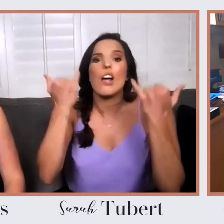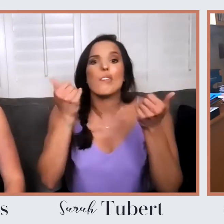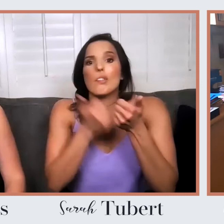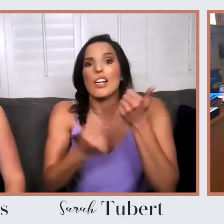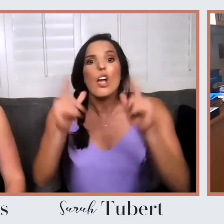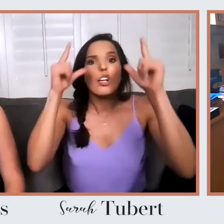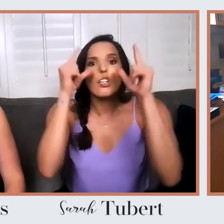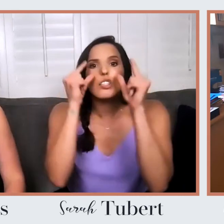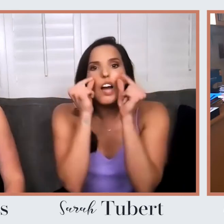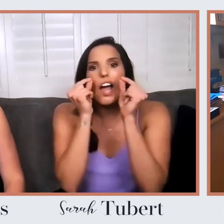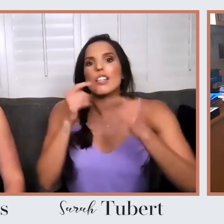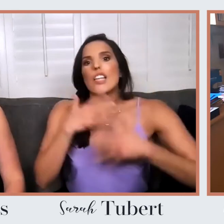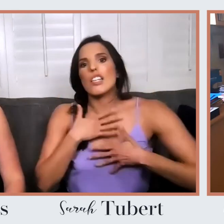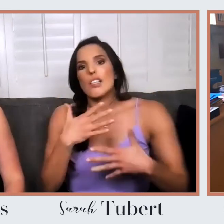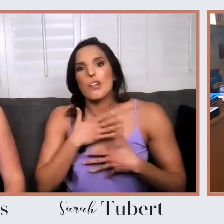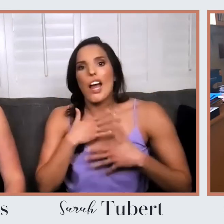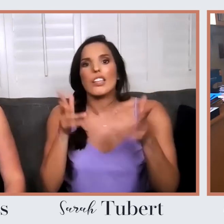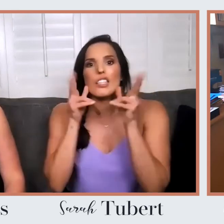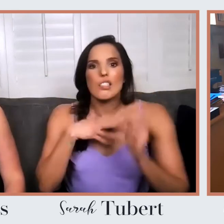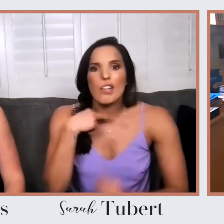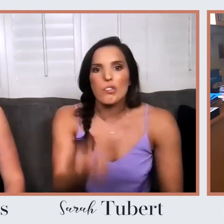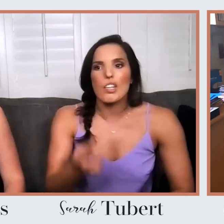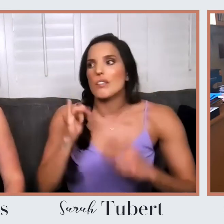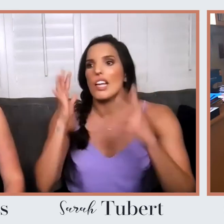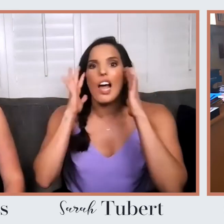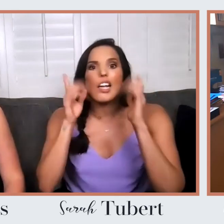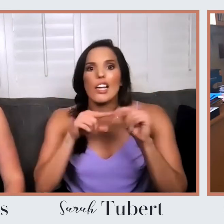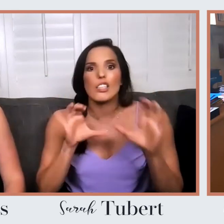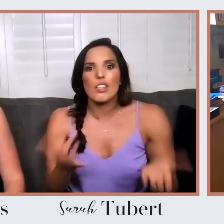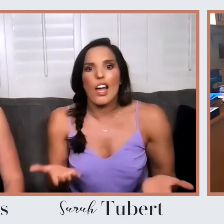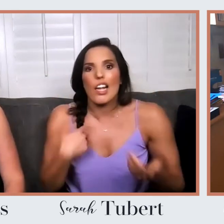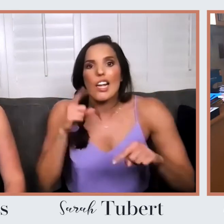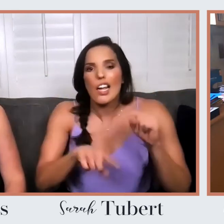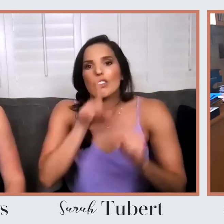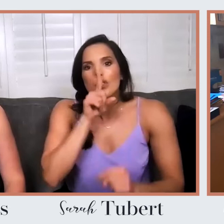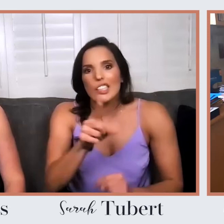now everyone close your eyes, take a deep breath, listen to my voice, I'm like, I can't do that.